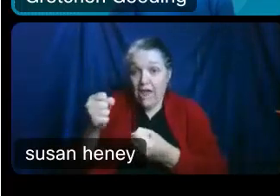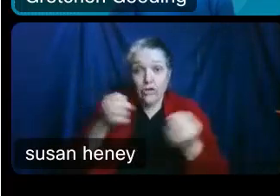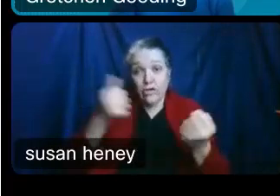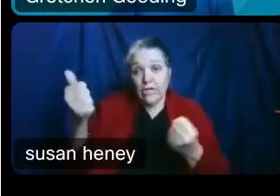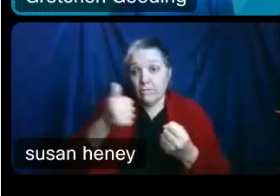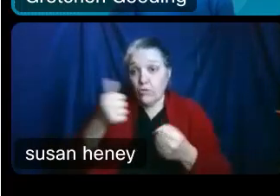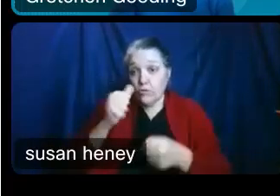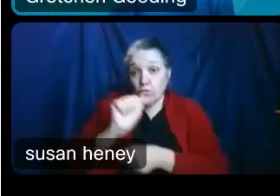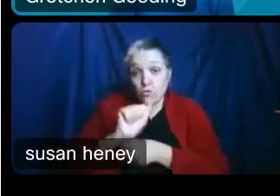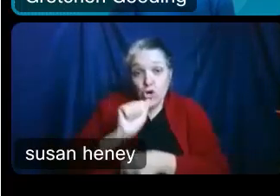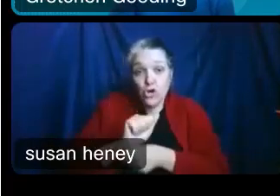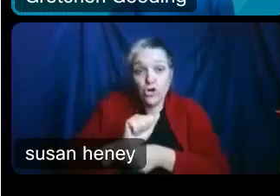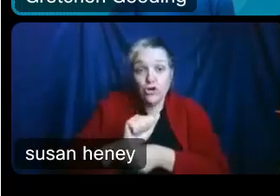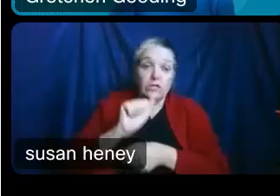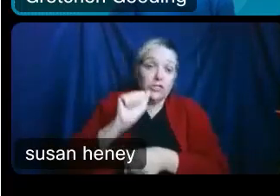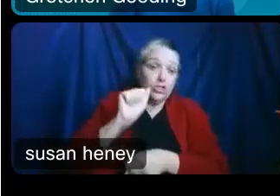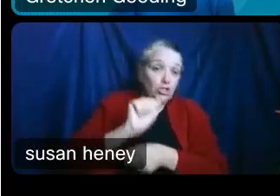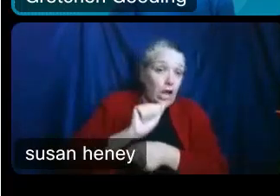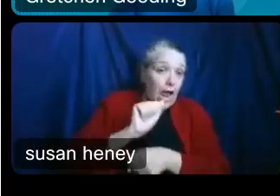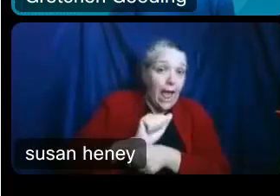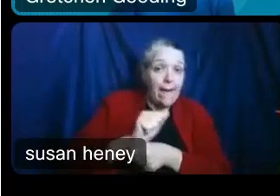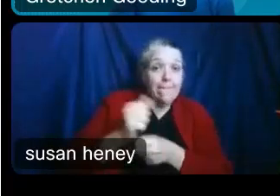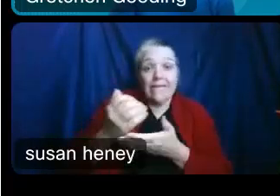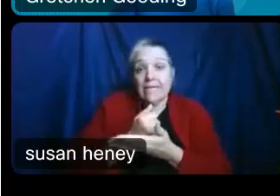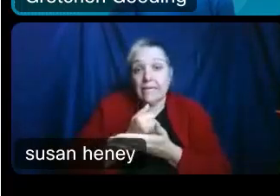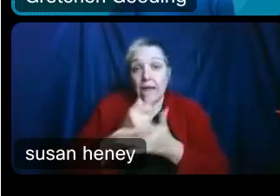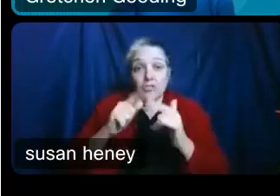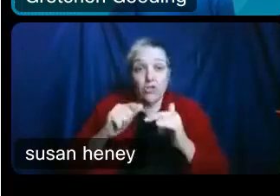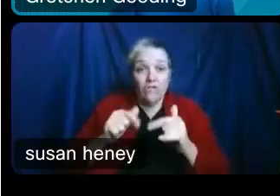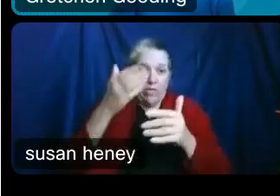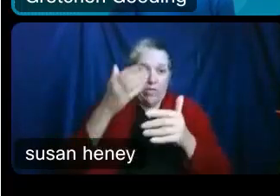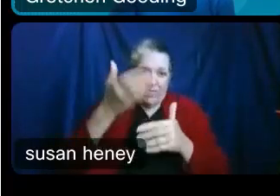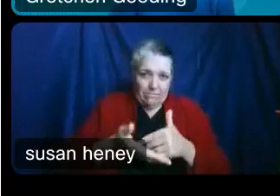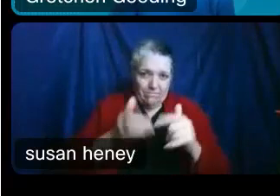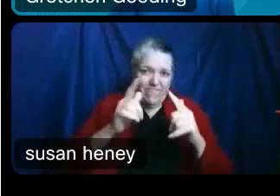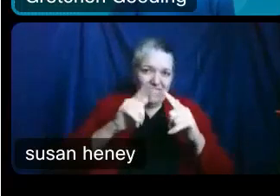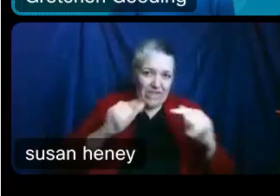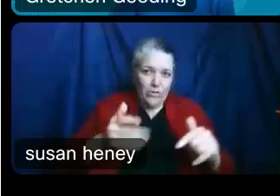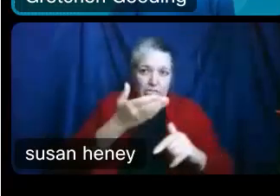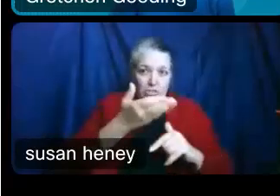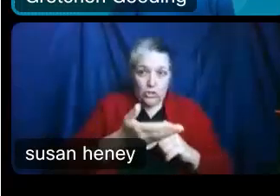income. And housing characteristics include topics such as computer and internet use,